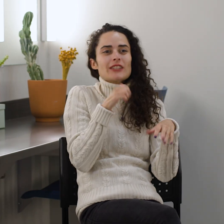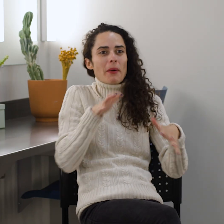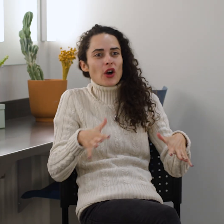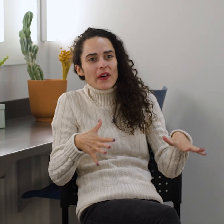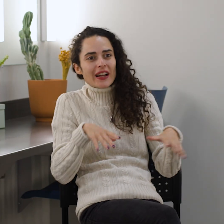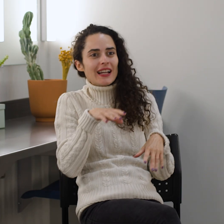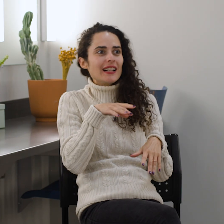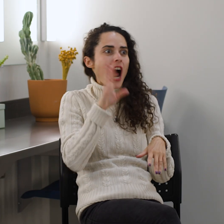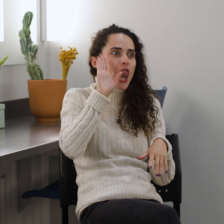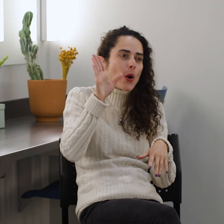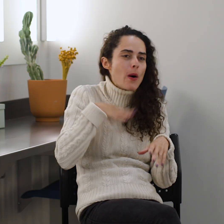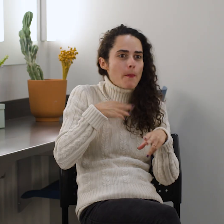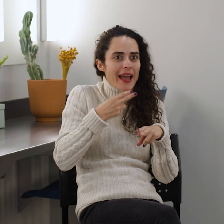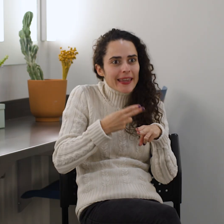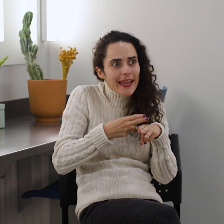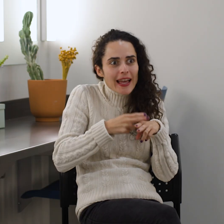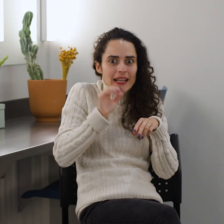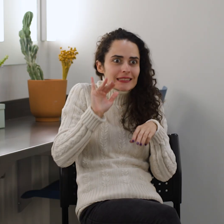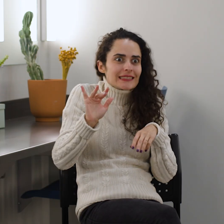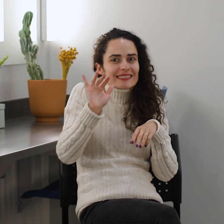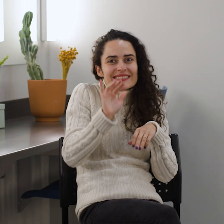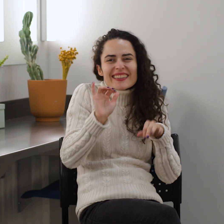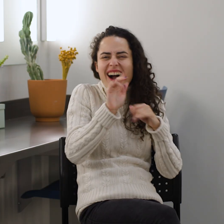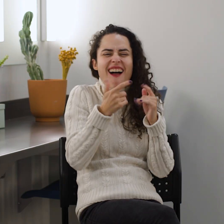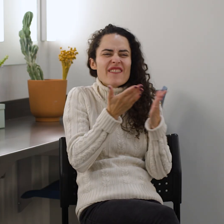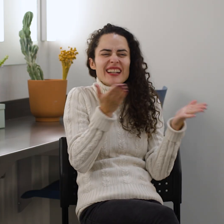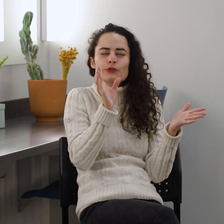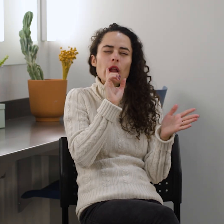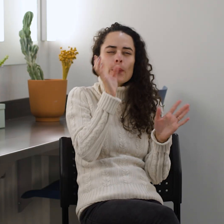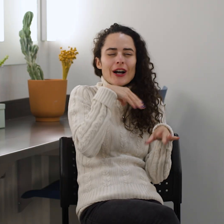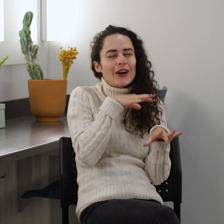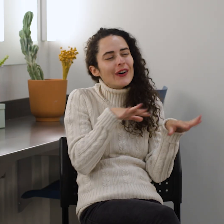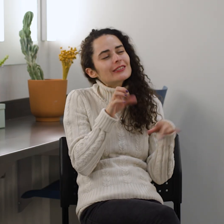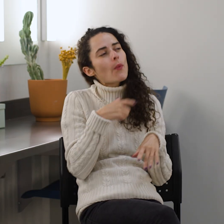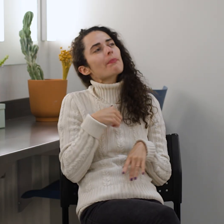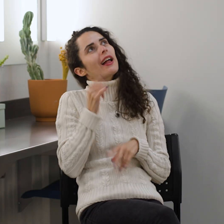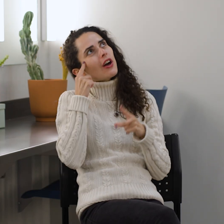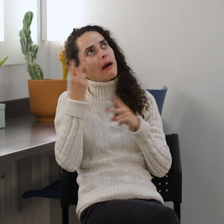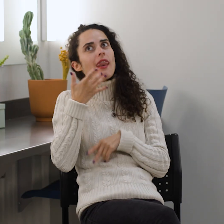I’d tell them “don’t be nervous,” and encourage them to sign their names, that kind of thing. It was weird, you know. Looking back, I was really lucky to have